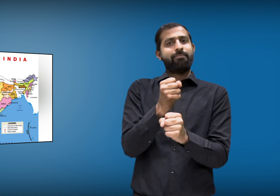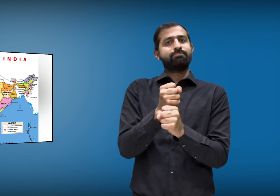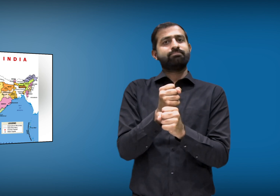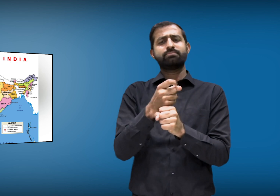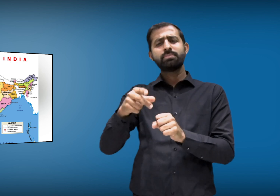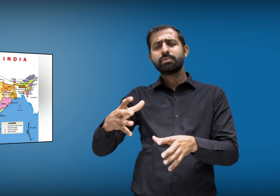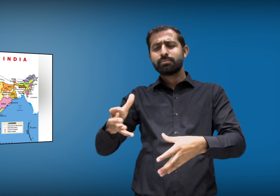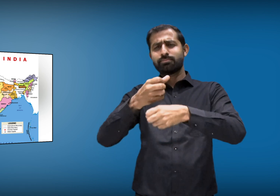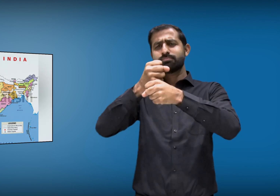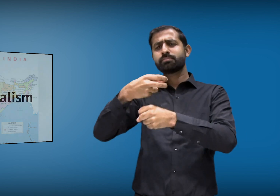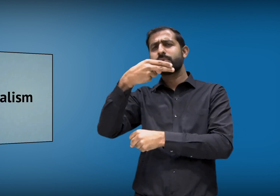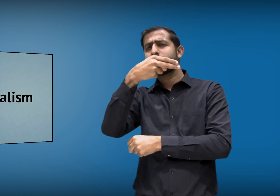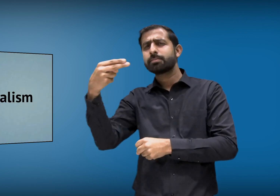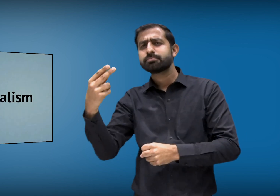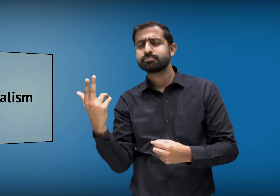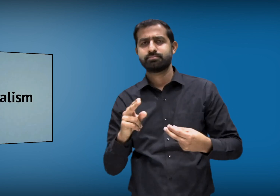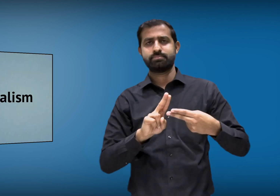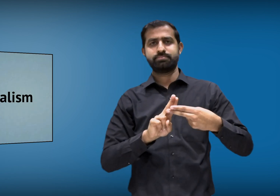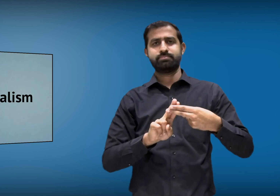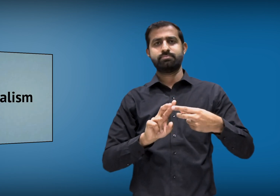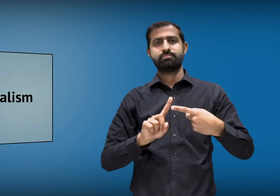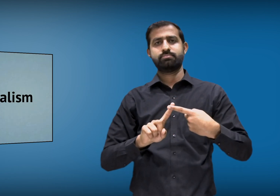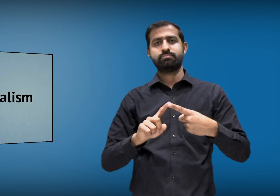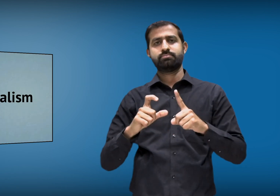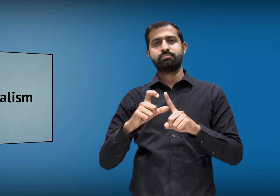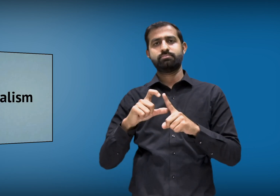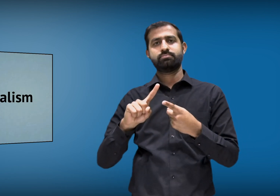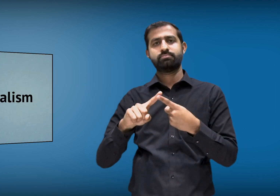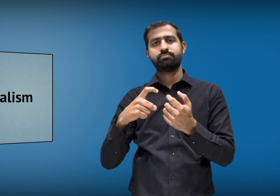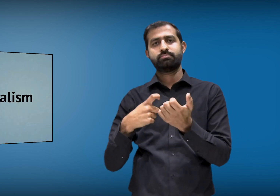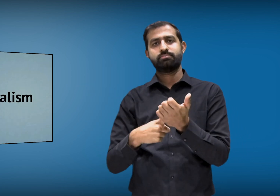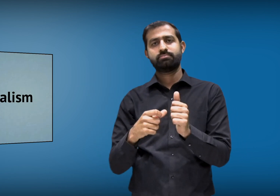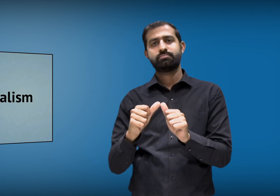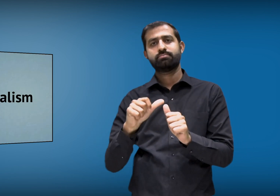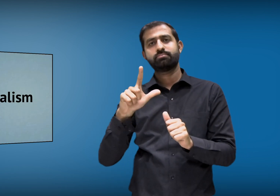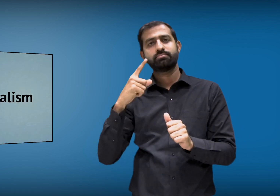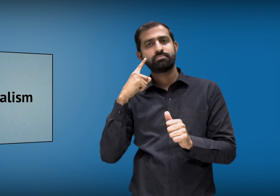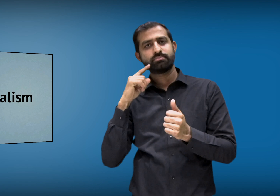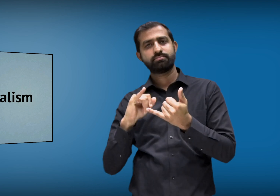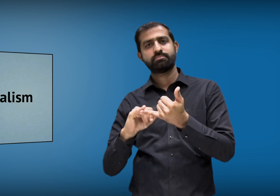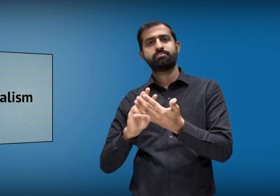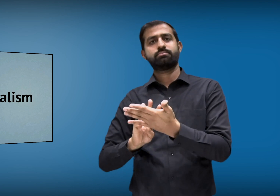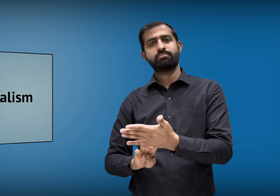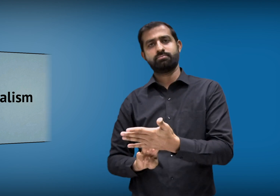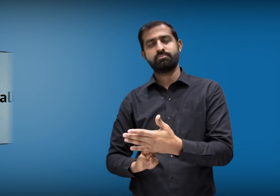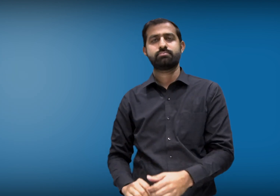Both the Central and the State governments work together and this is called Federalism.